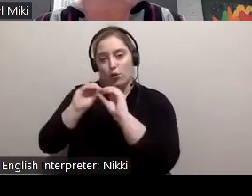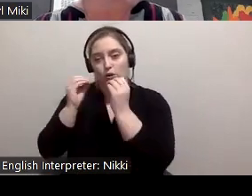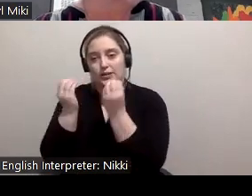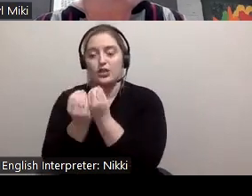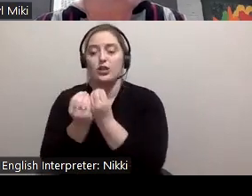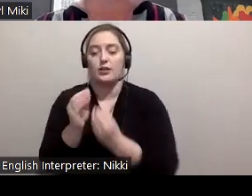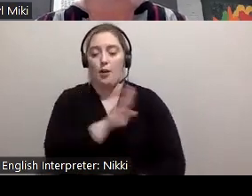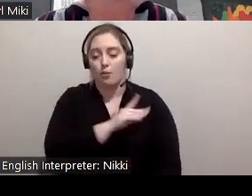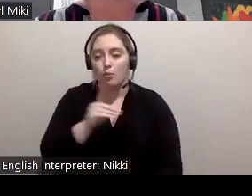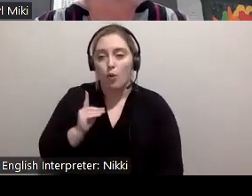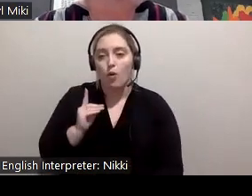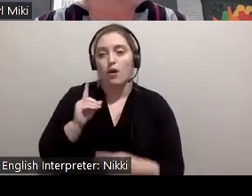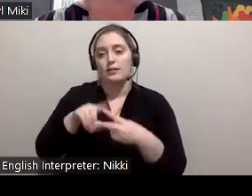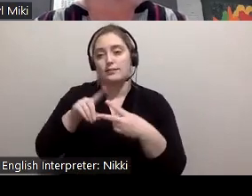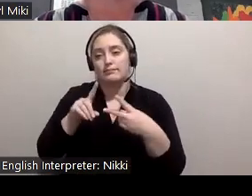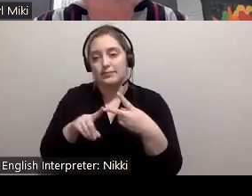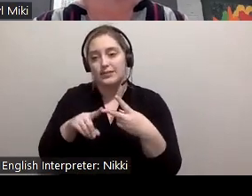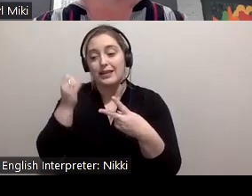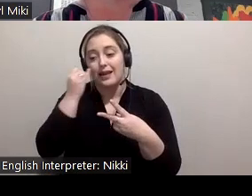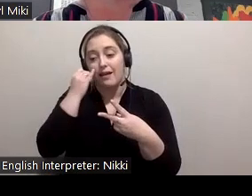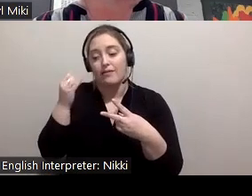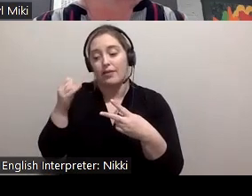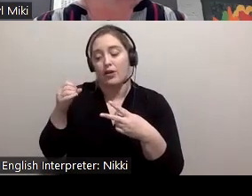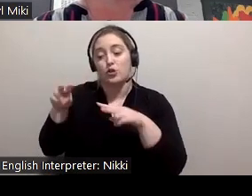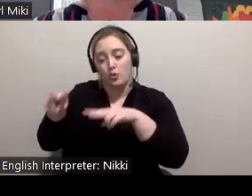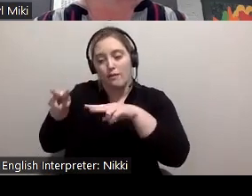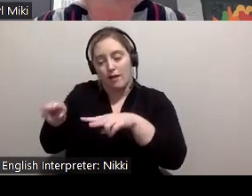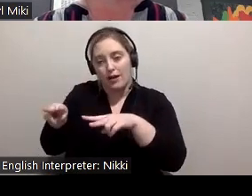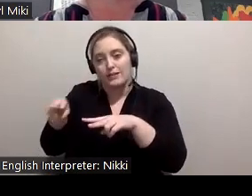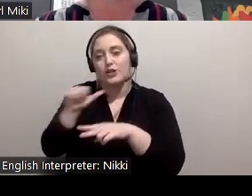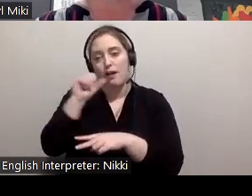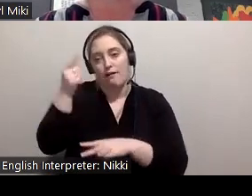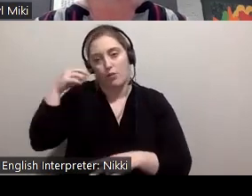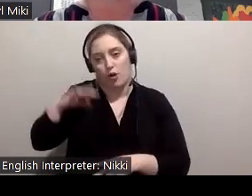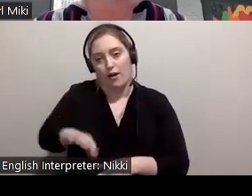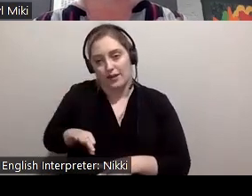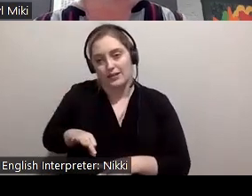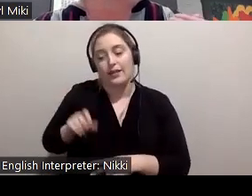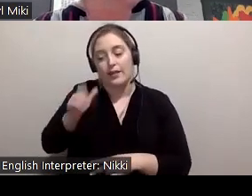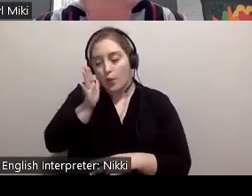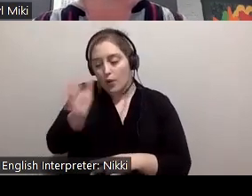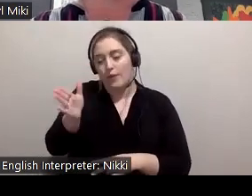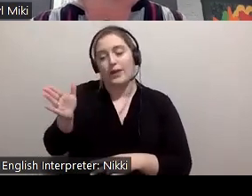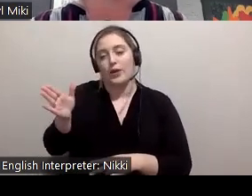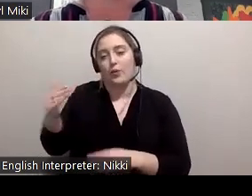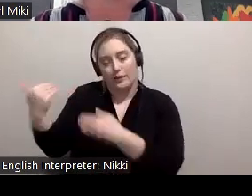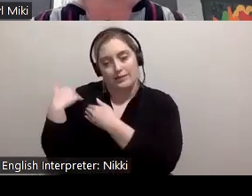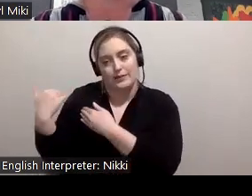an advisory body that that oversees the the takes responsibility for and oversees the running of the